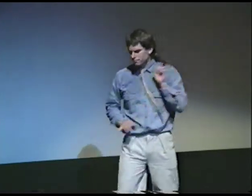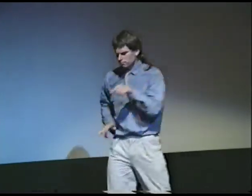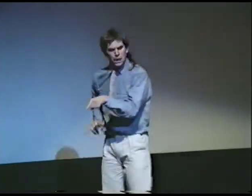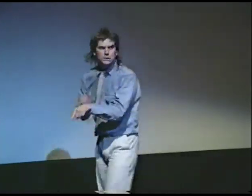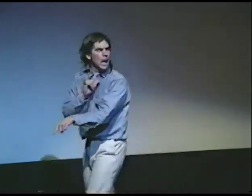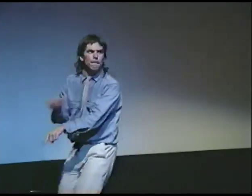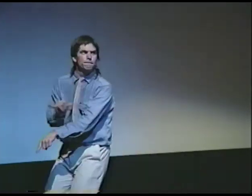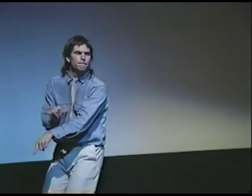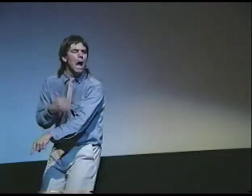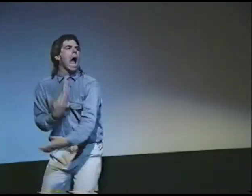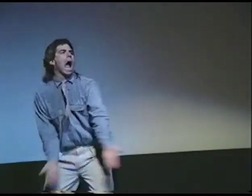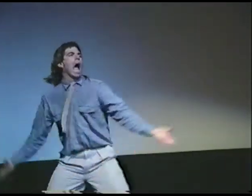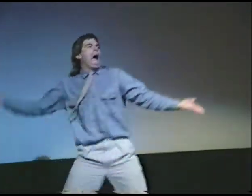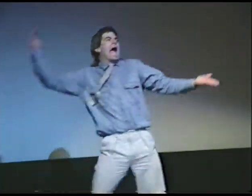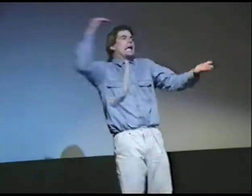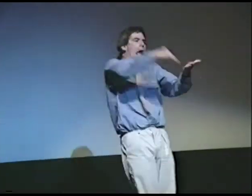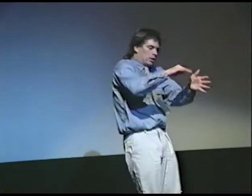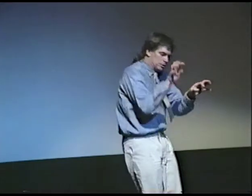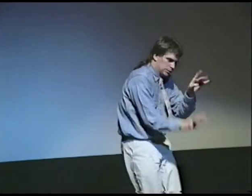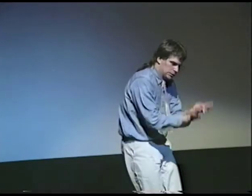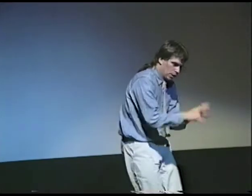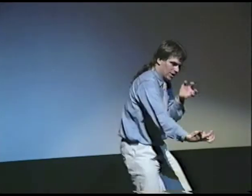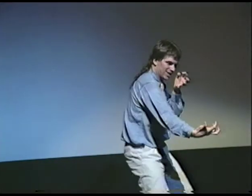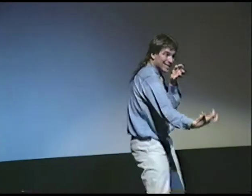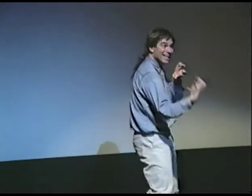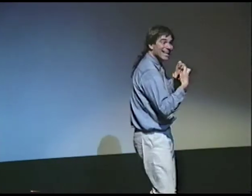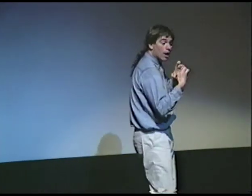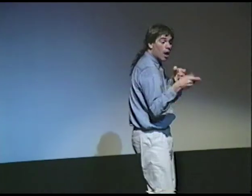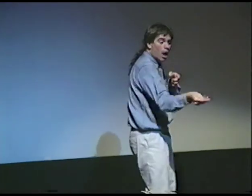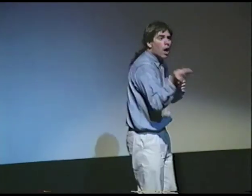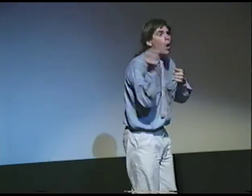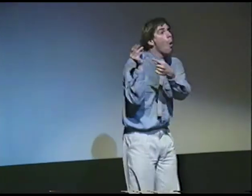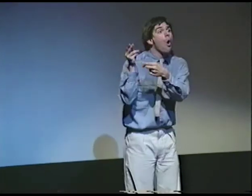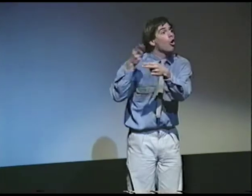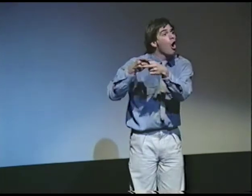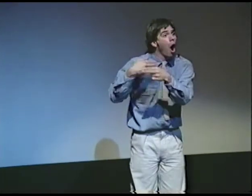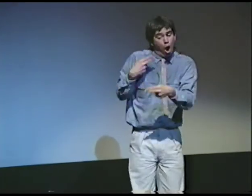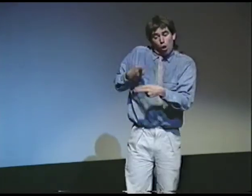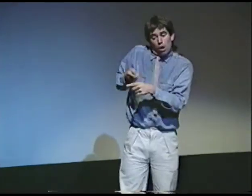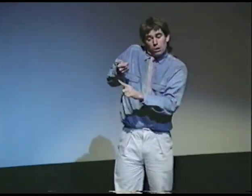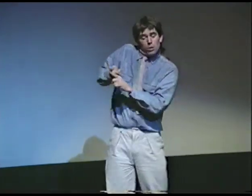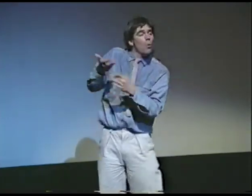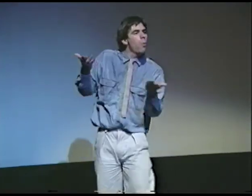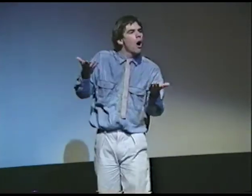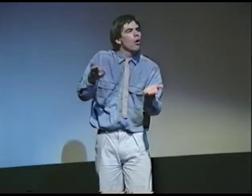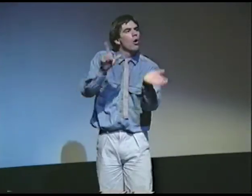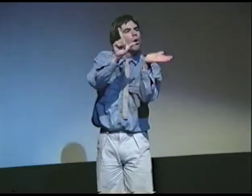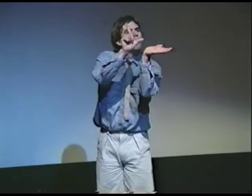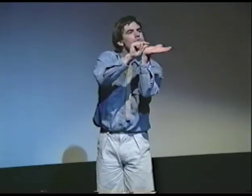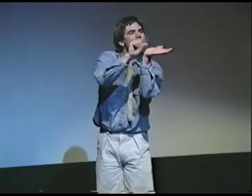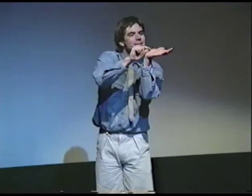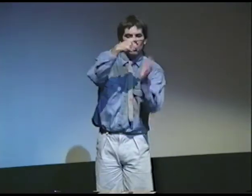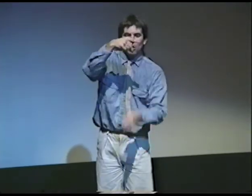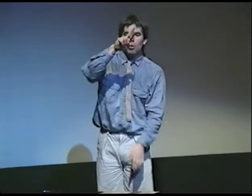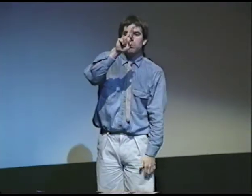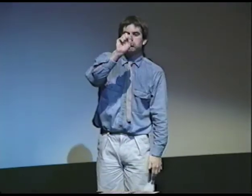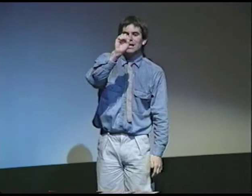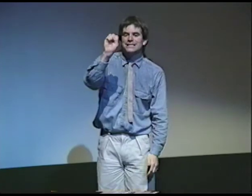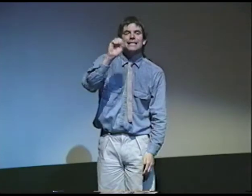When I'm finished with that, it's not the same. So I have to type up new words to fit the signs.